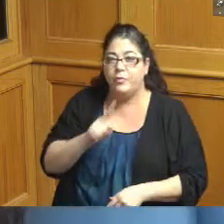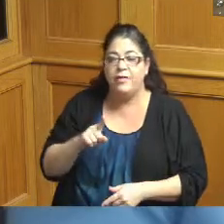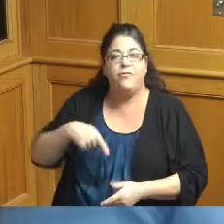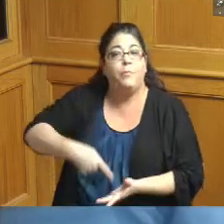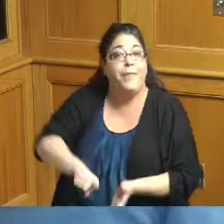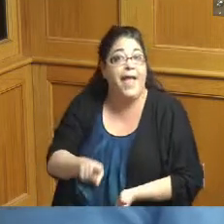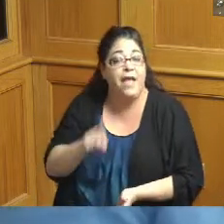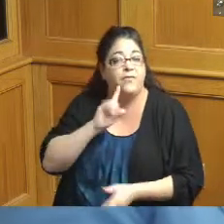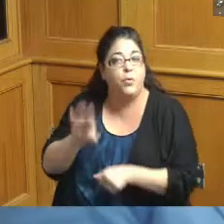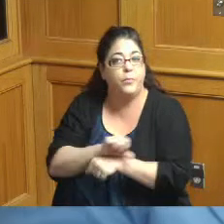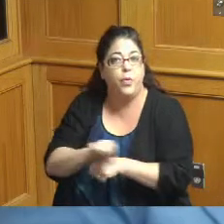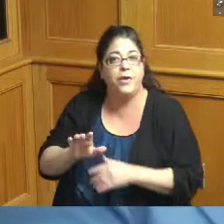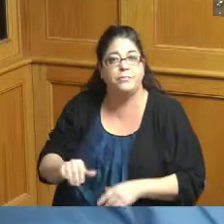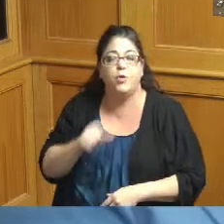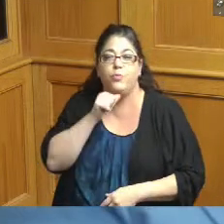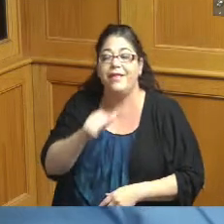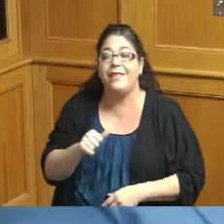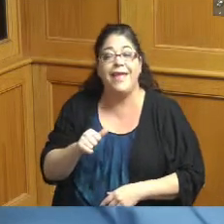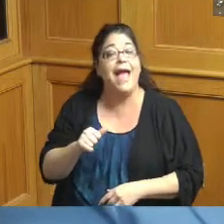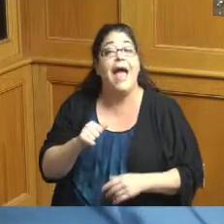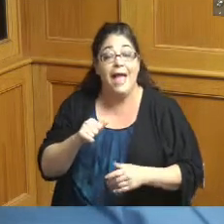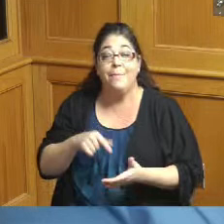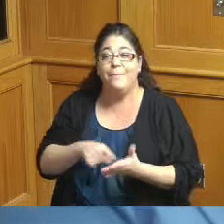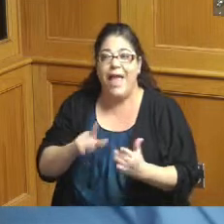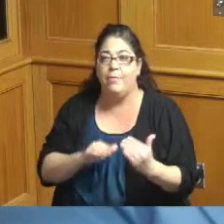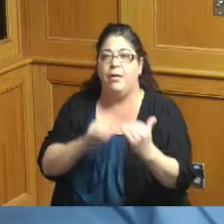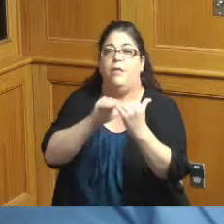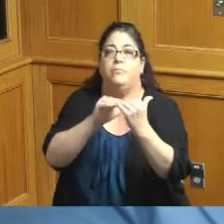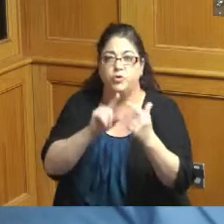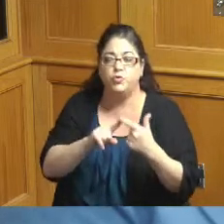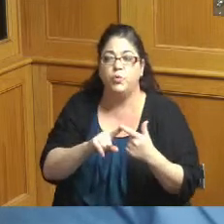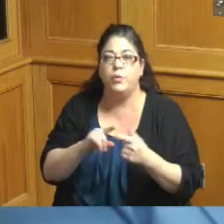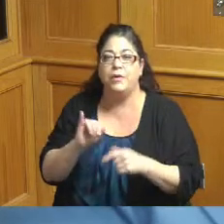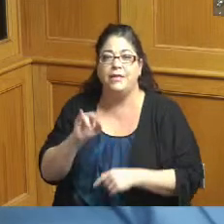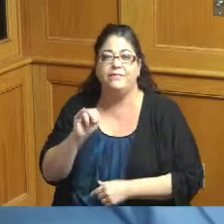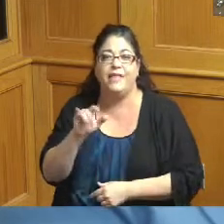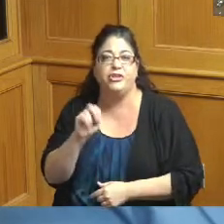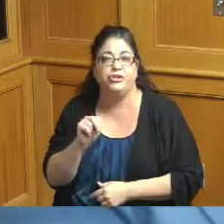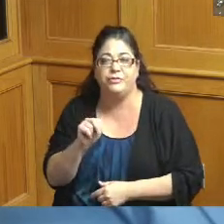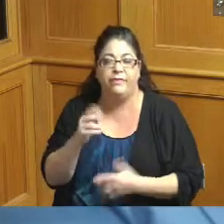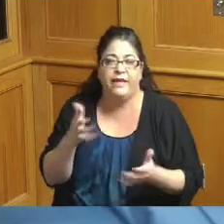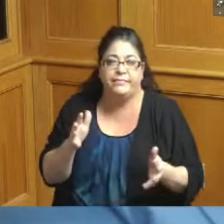didn't allow the people to take home more money I wanted to see what that is as we're going into